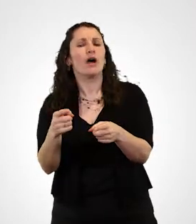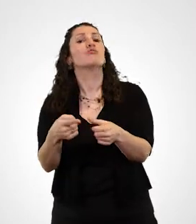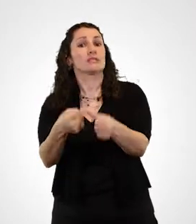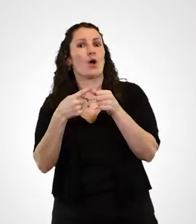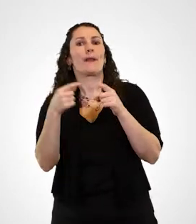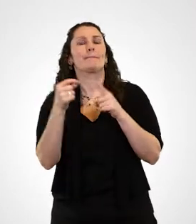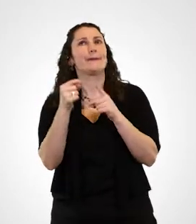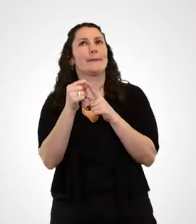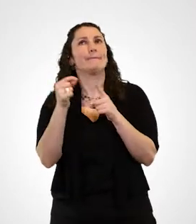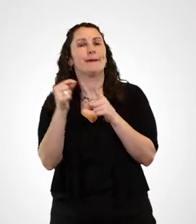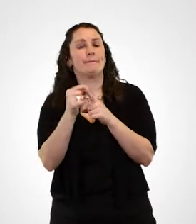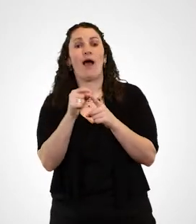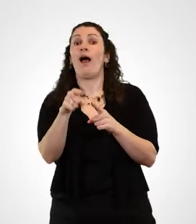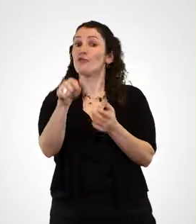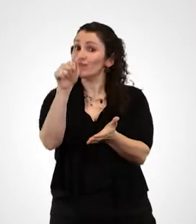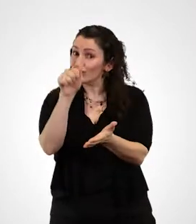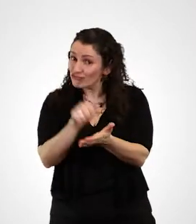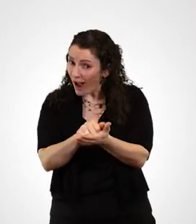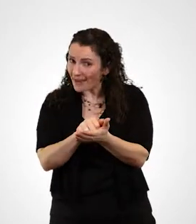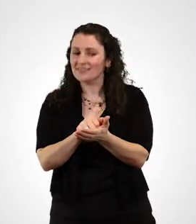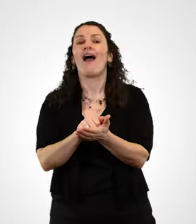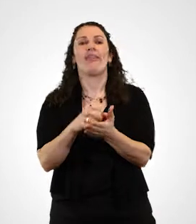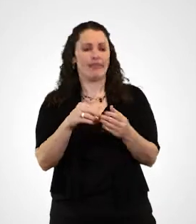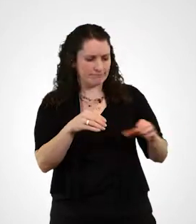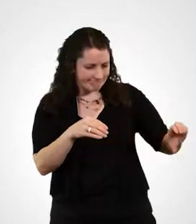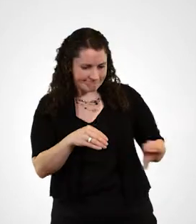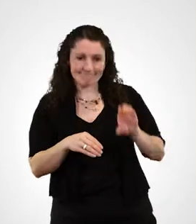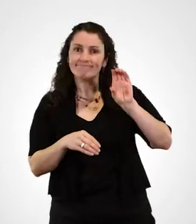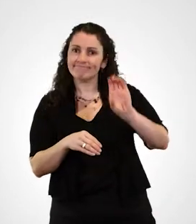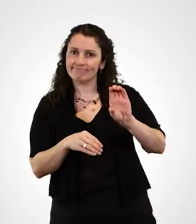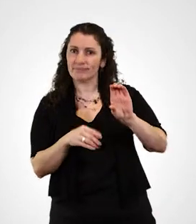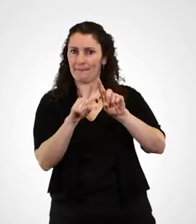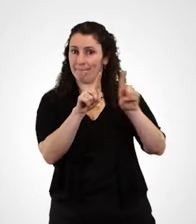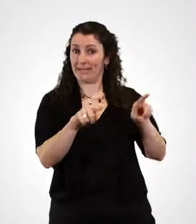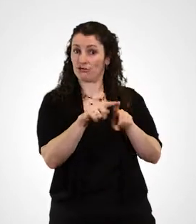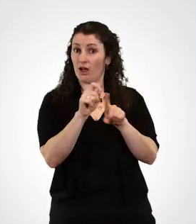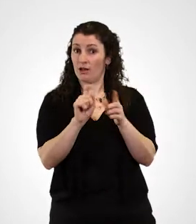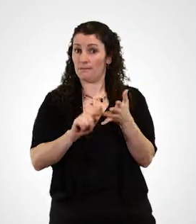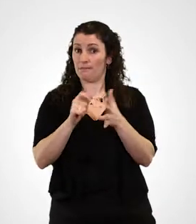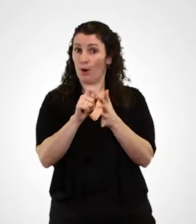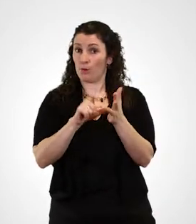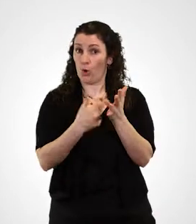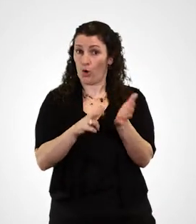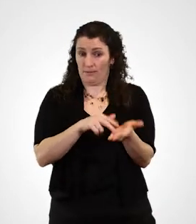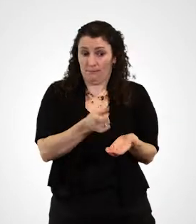and so you'll place the picture of the bowl of popcorn to represent the sound for Pete. Then you'll say, "Okay, what's the next sound we hear